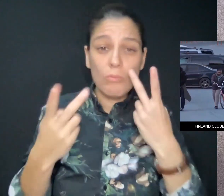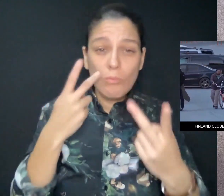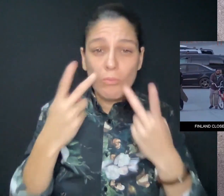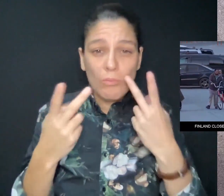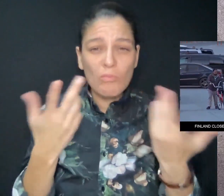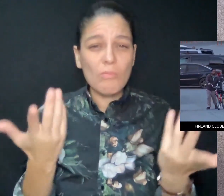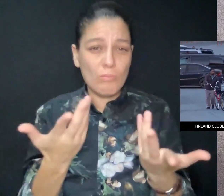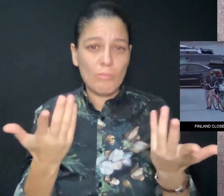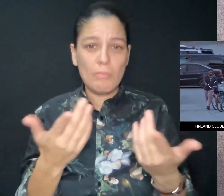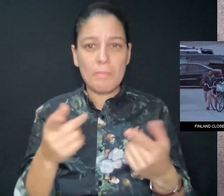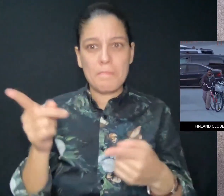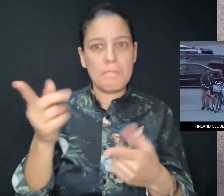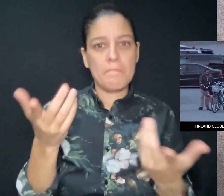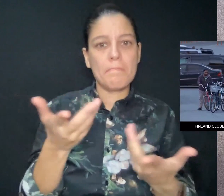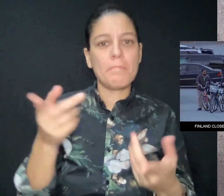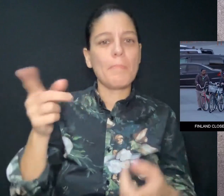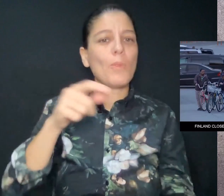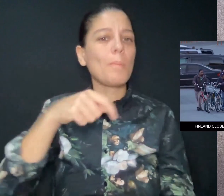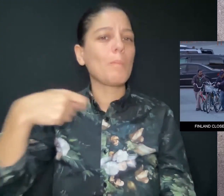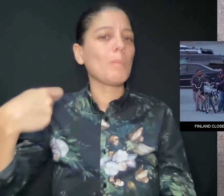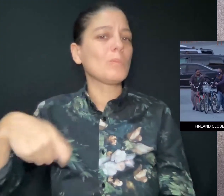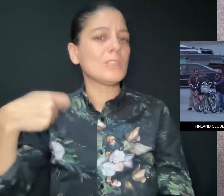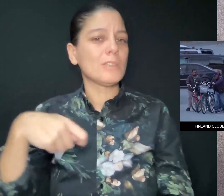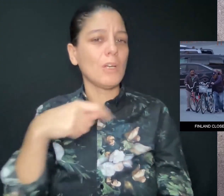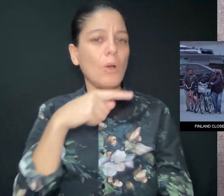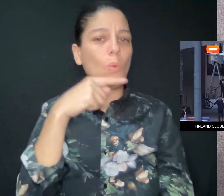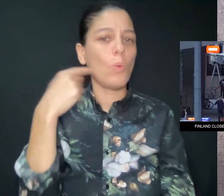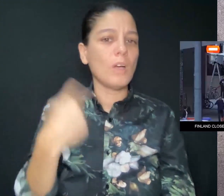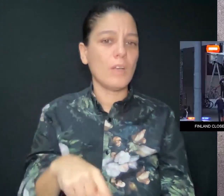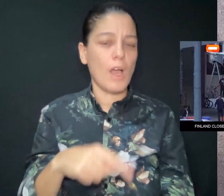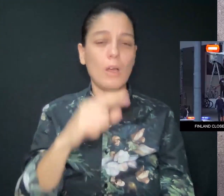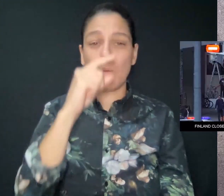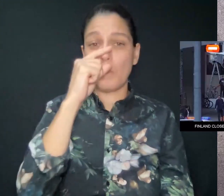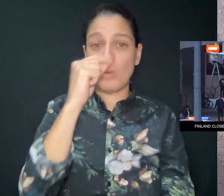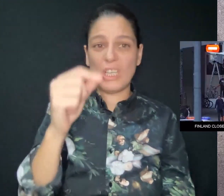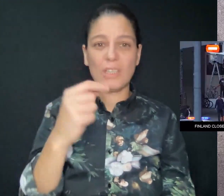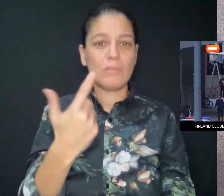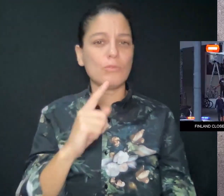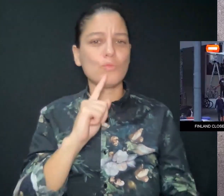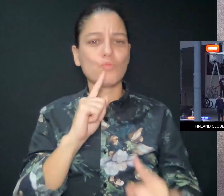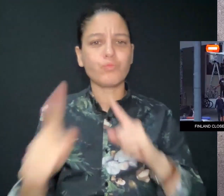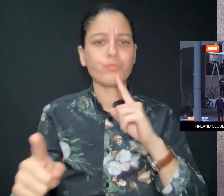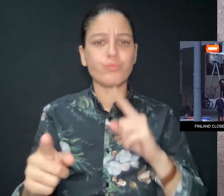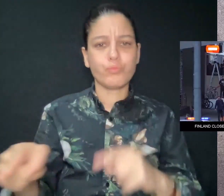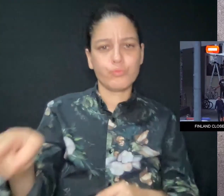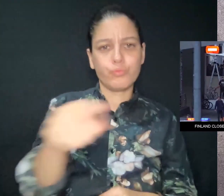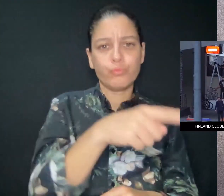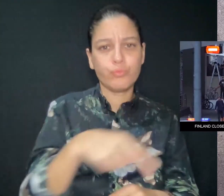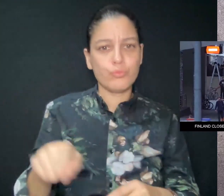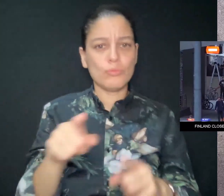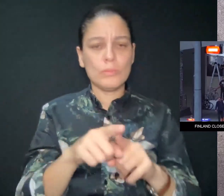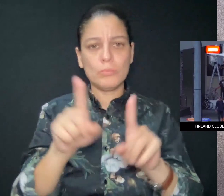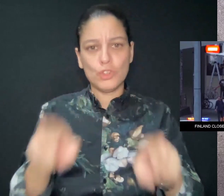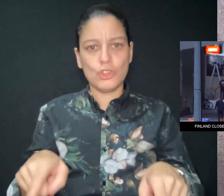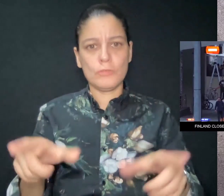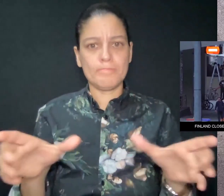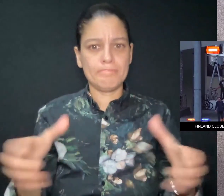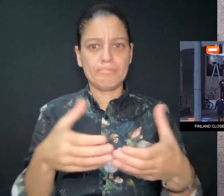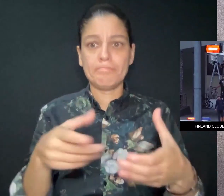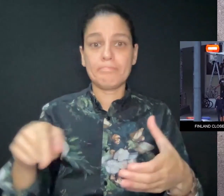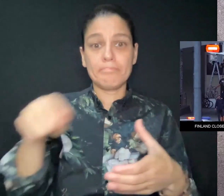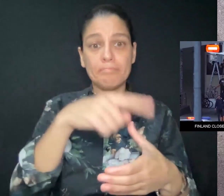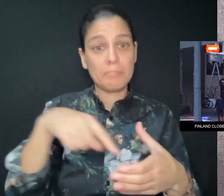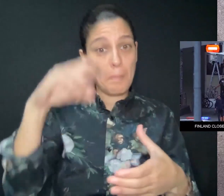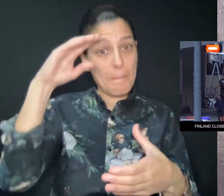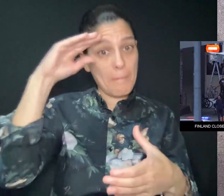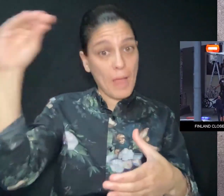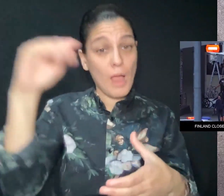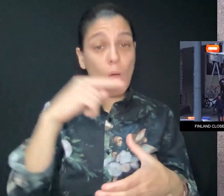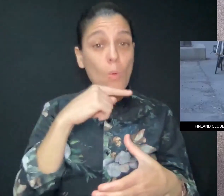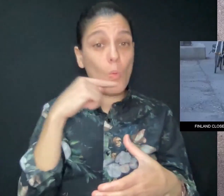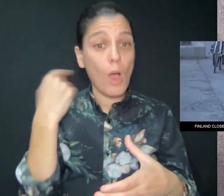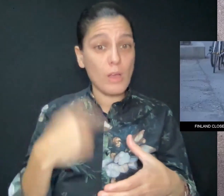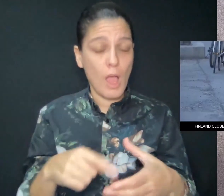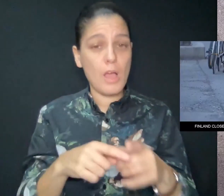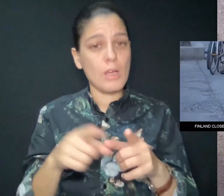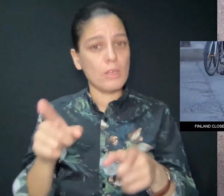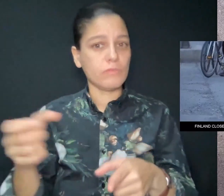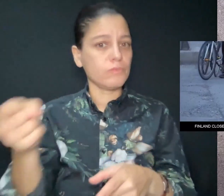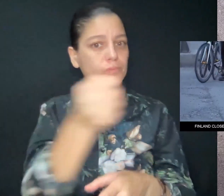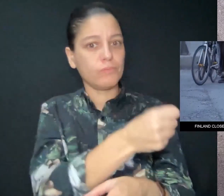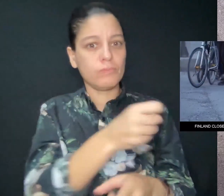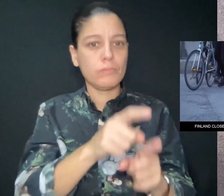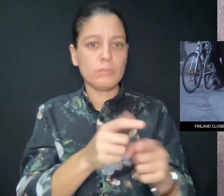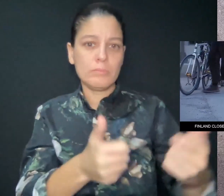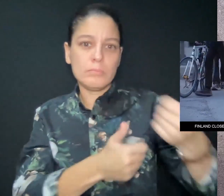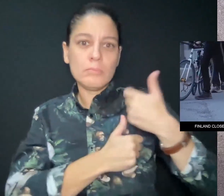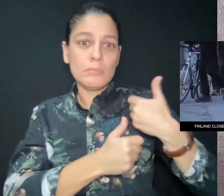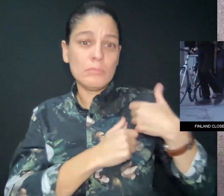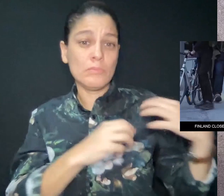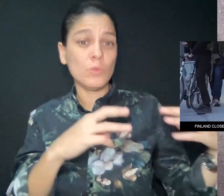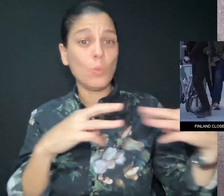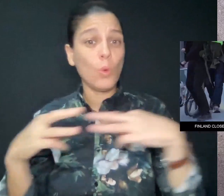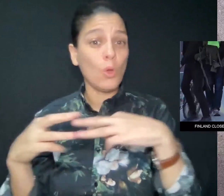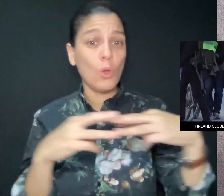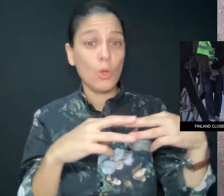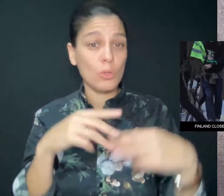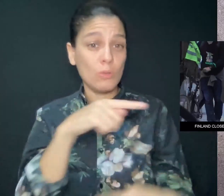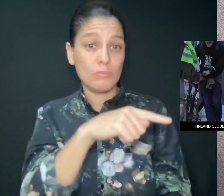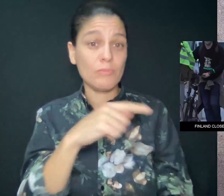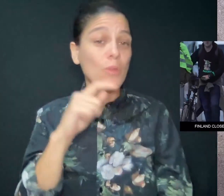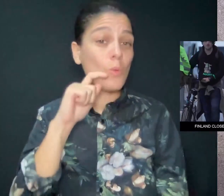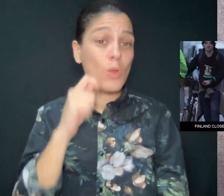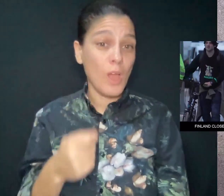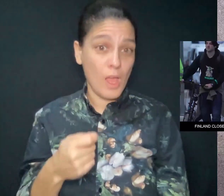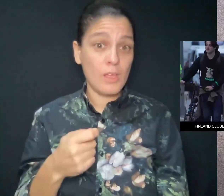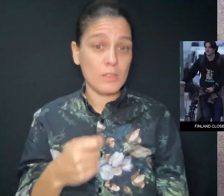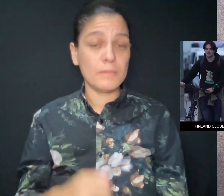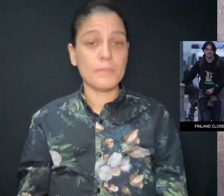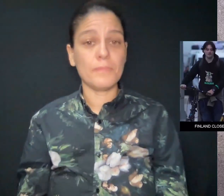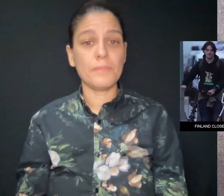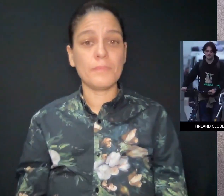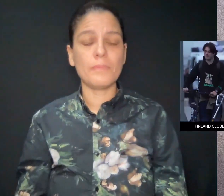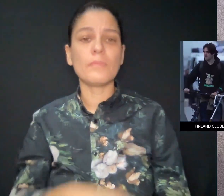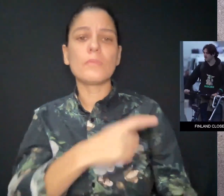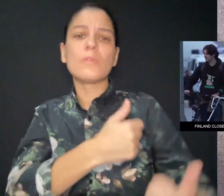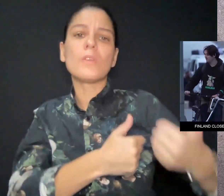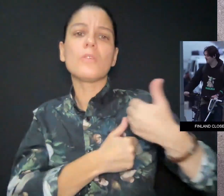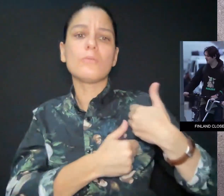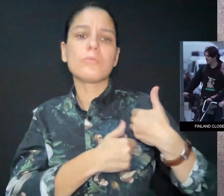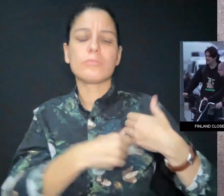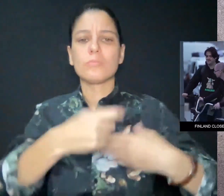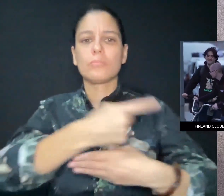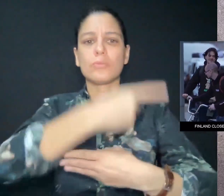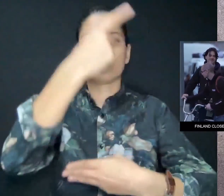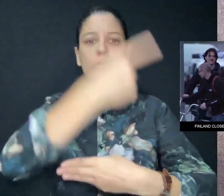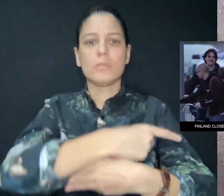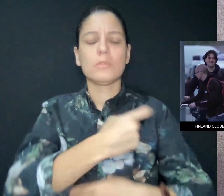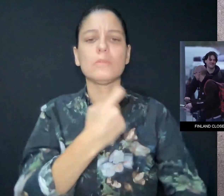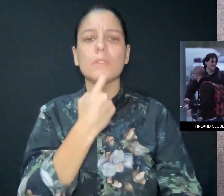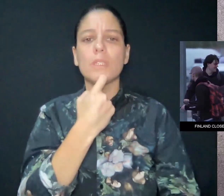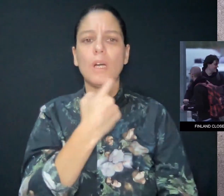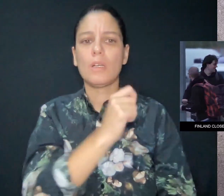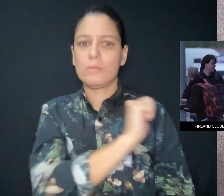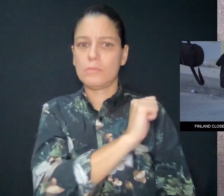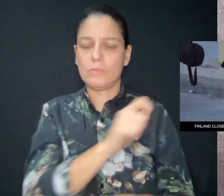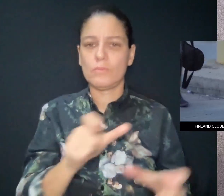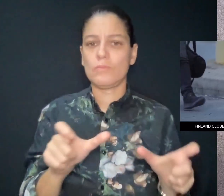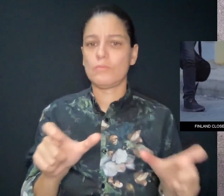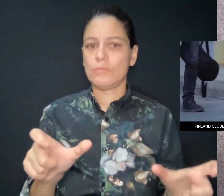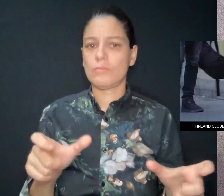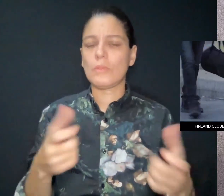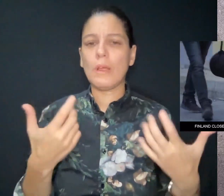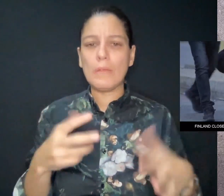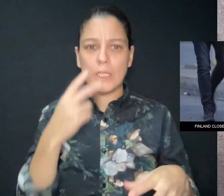Vladimir Putin ordered a mass conscription of Russian men to fight the war in Ukraine